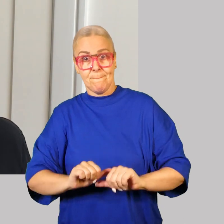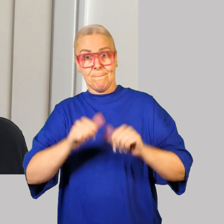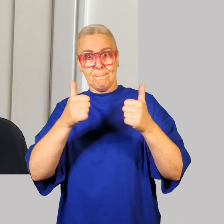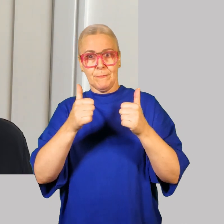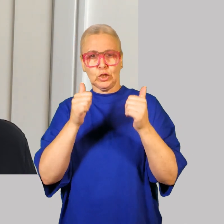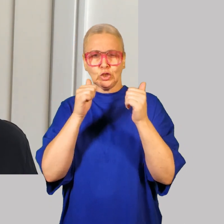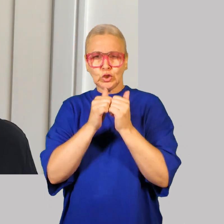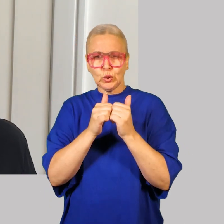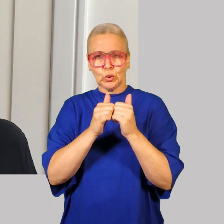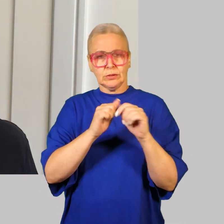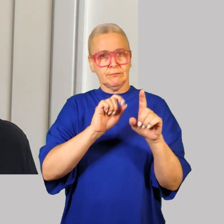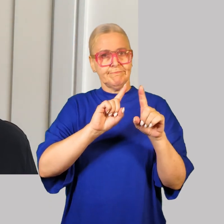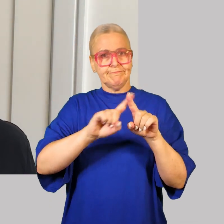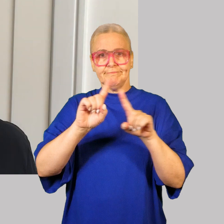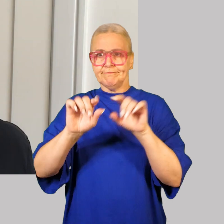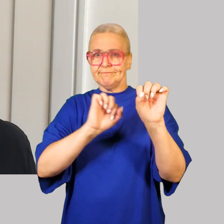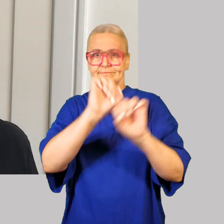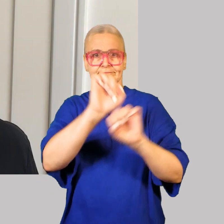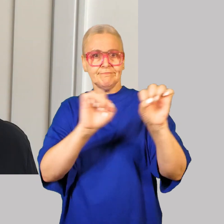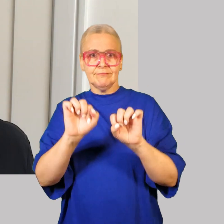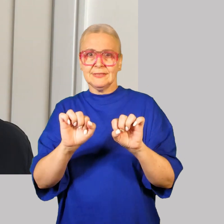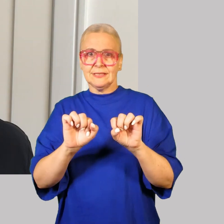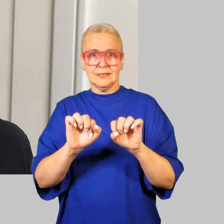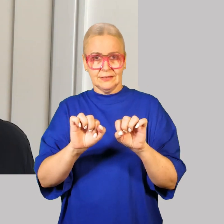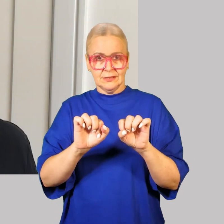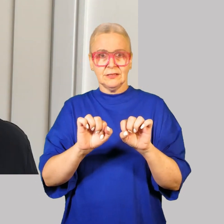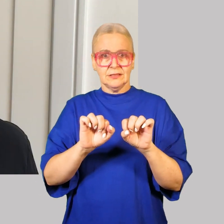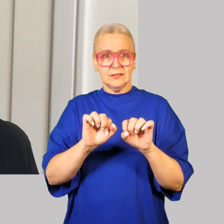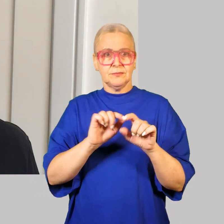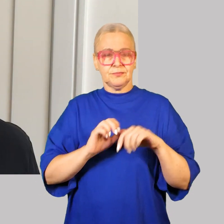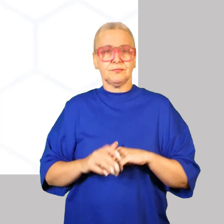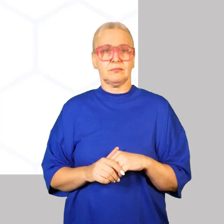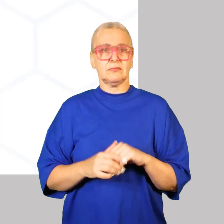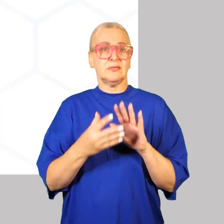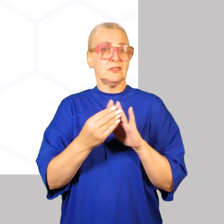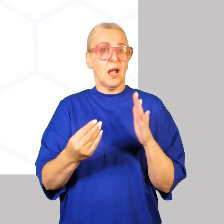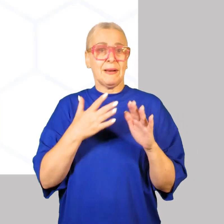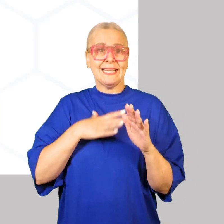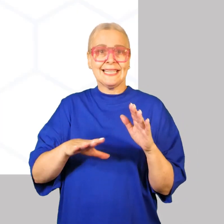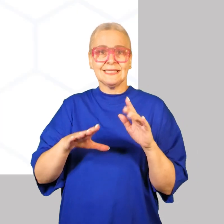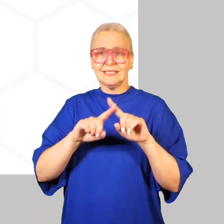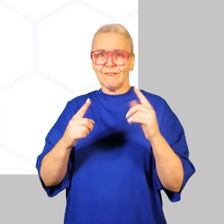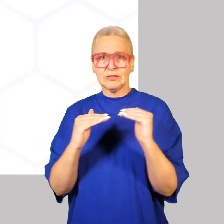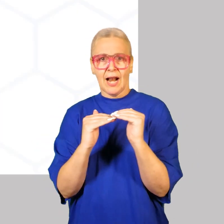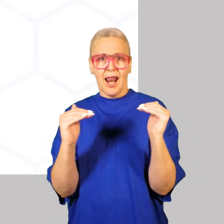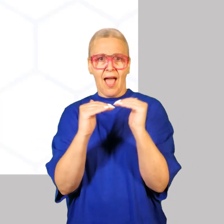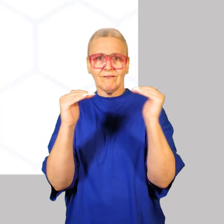are effective and feasible in different settings are crucial. Such efforts may include: